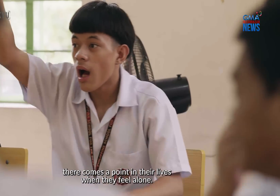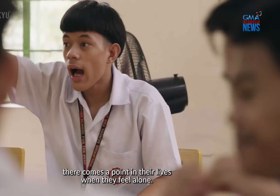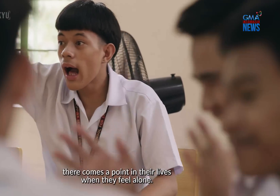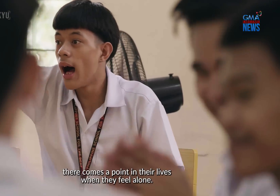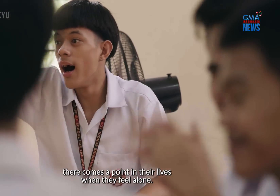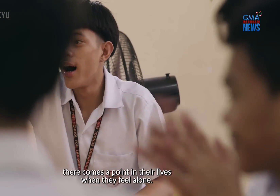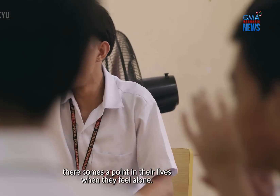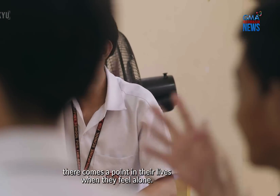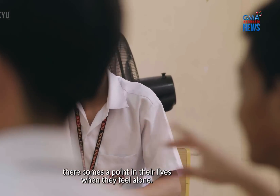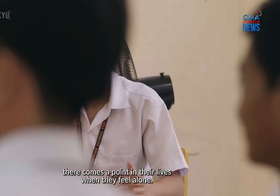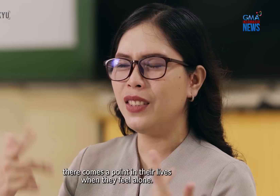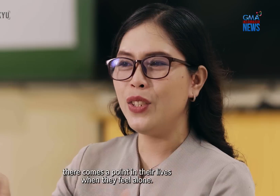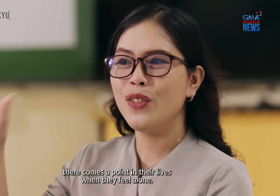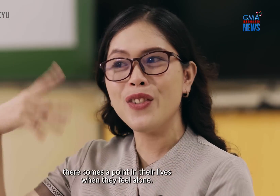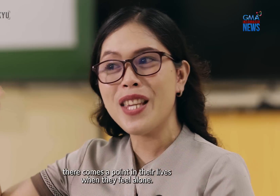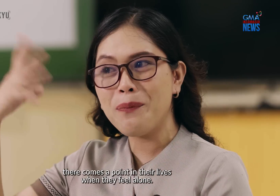There’s also sign language.